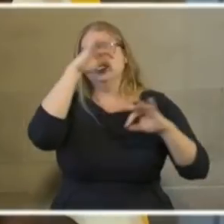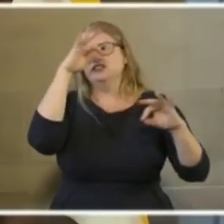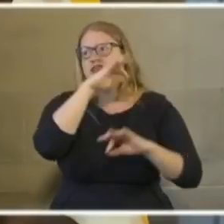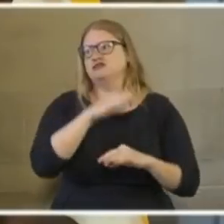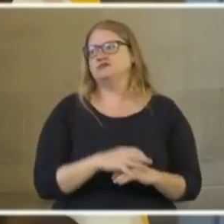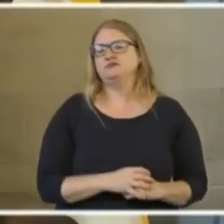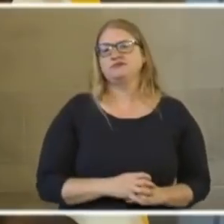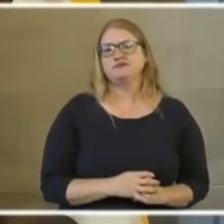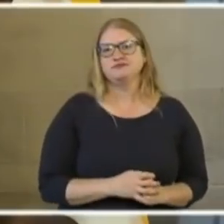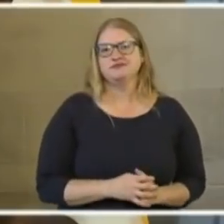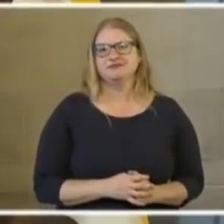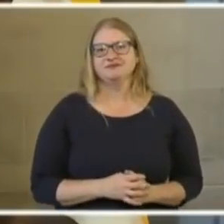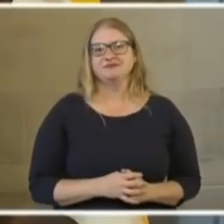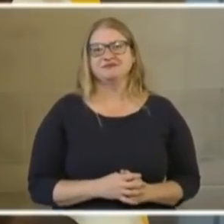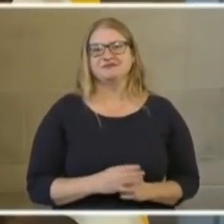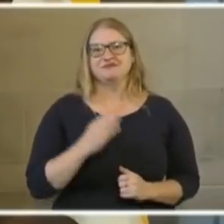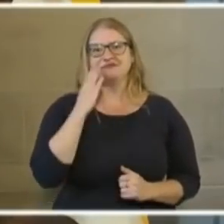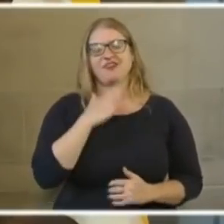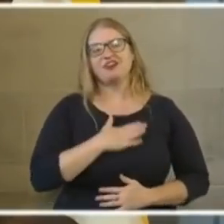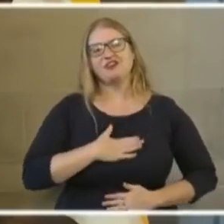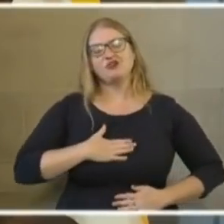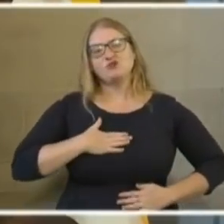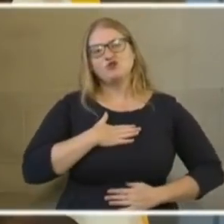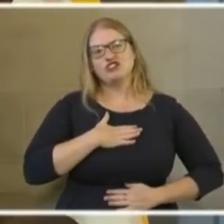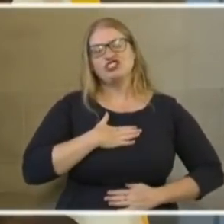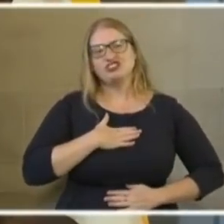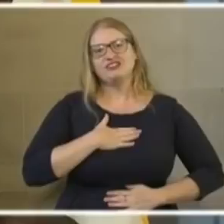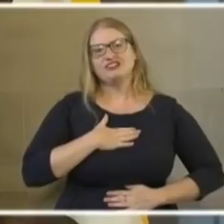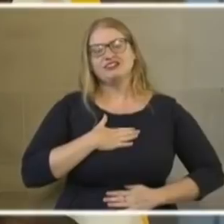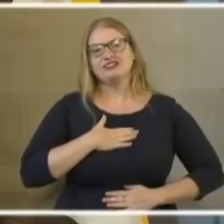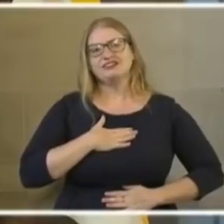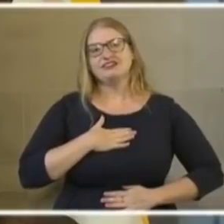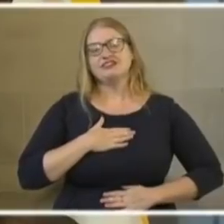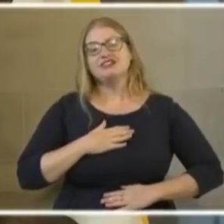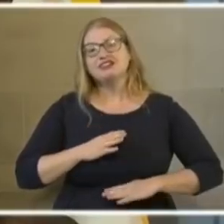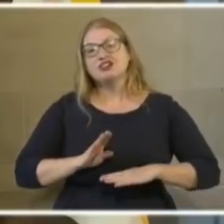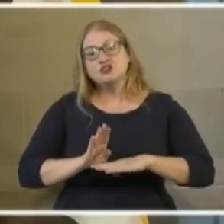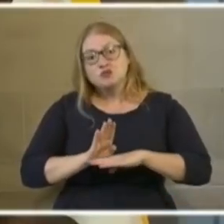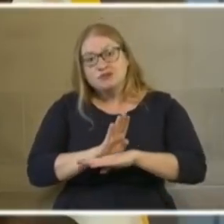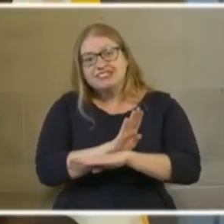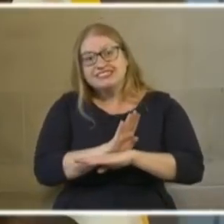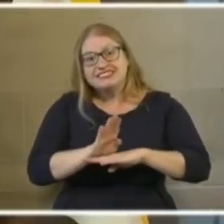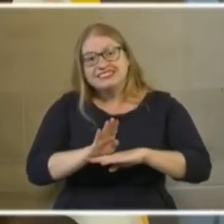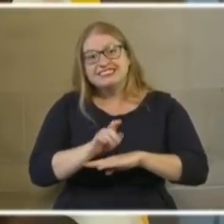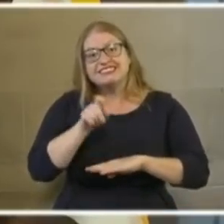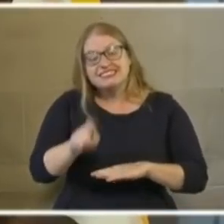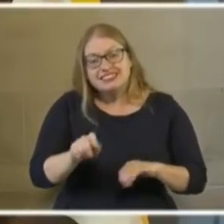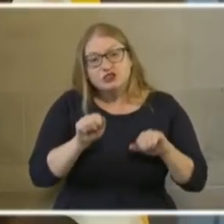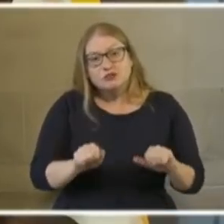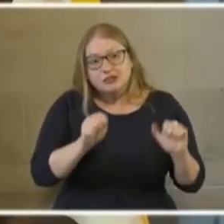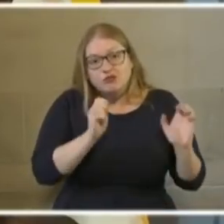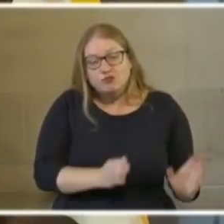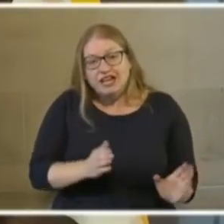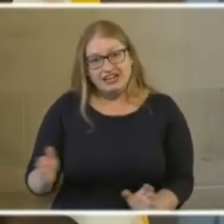I KNOW THAT THIS IS AN UNSETTLING SITUATION AND THERE ARE A LOT OF UNKNOWNS.